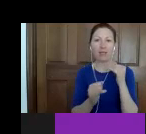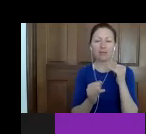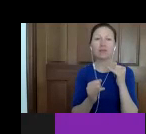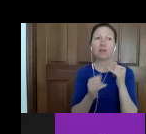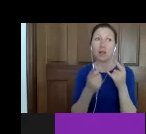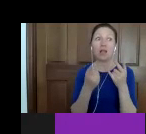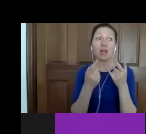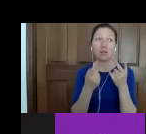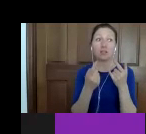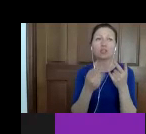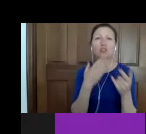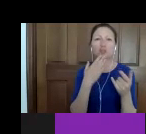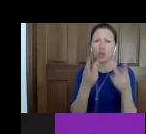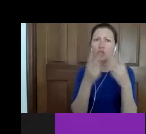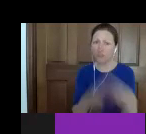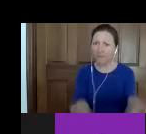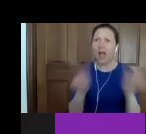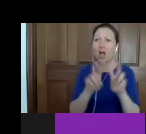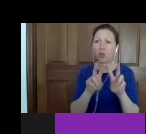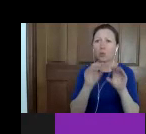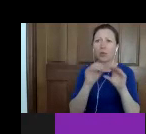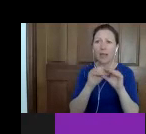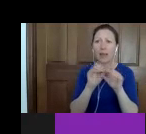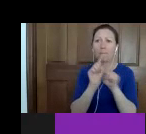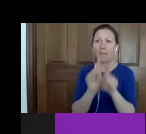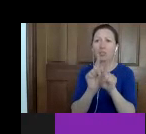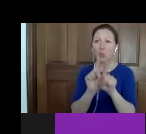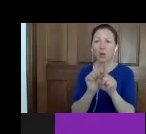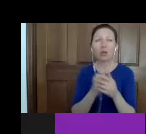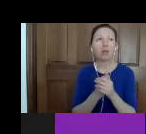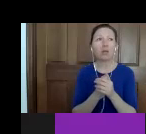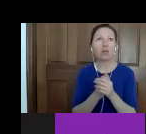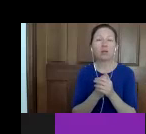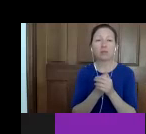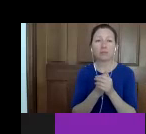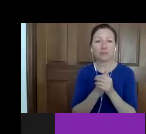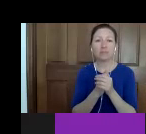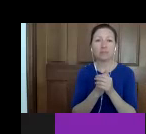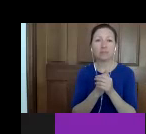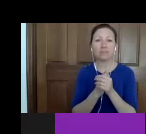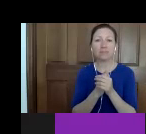of mentoring, don't underestimate the value of being a mentor. In short, networking opportunities